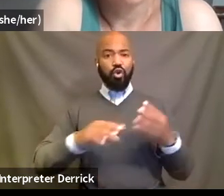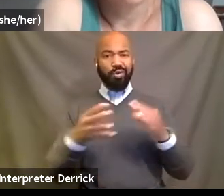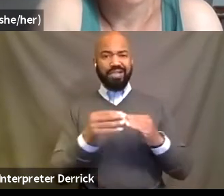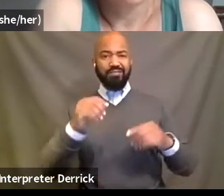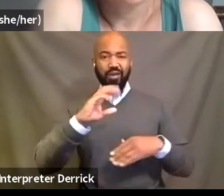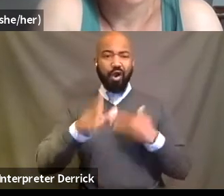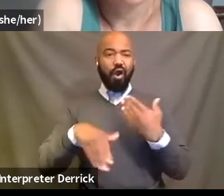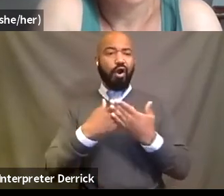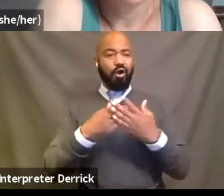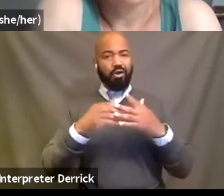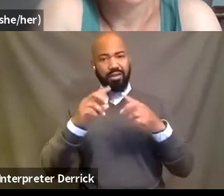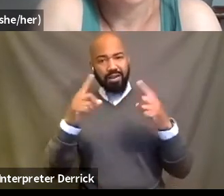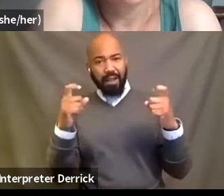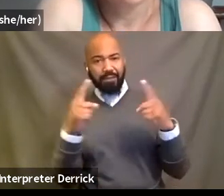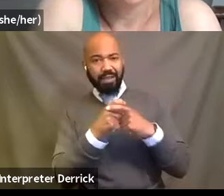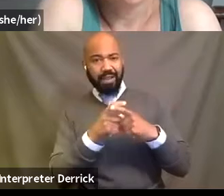Kirya Traber (she/her): that's beautiful and wonderful segue to us.